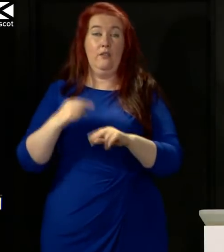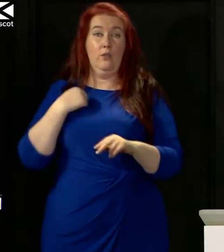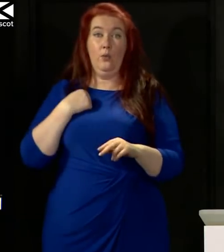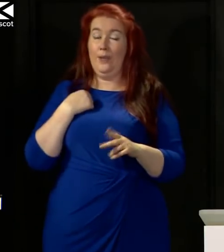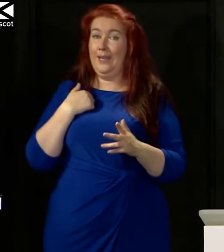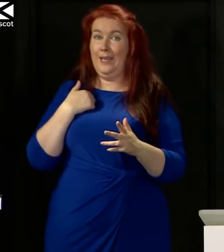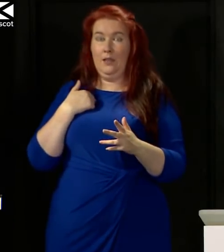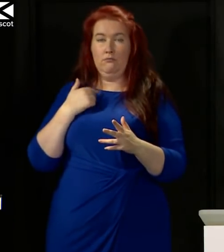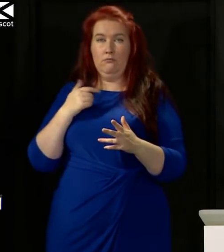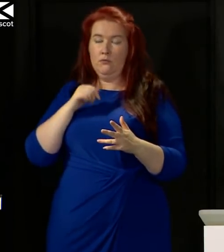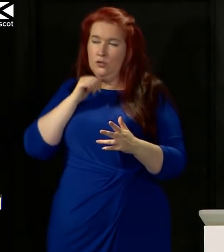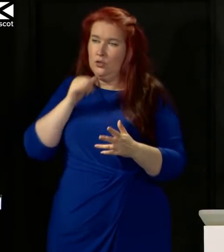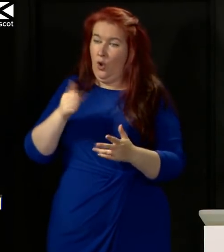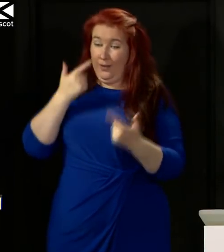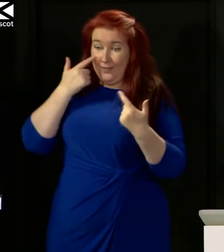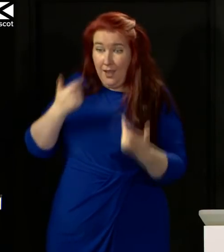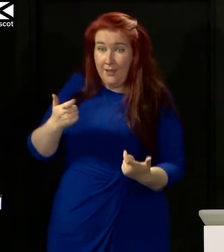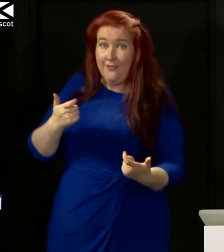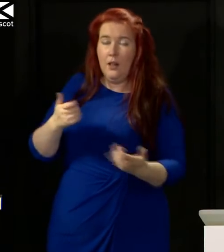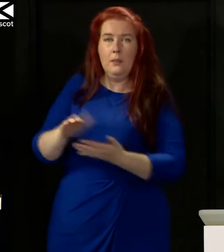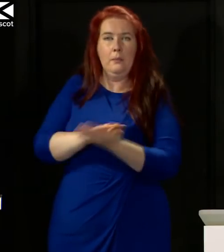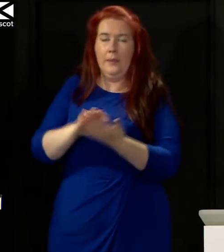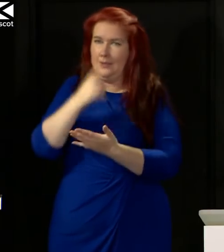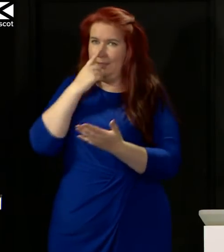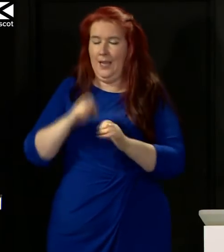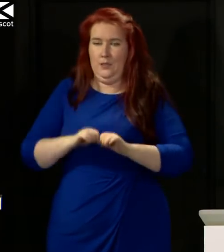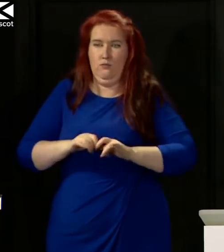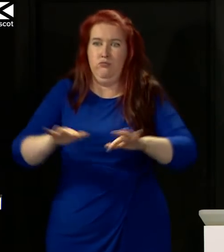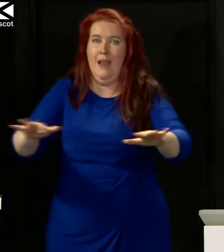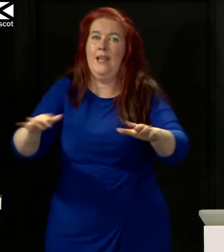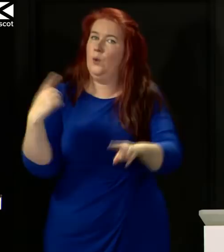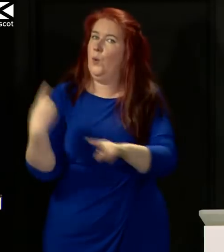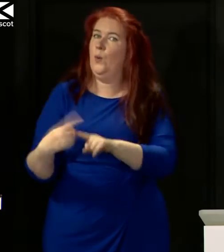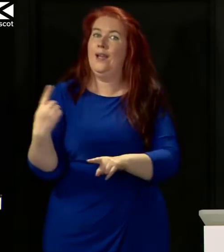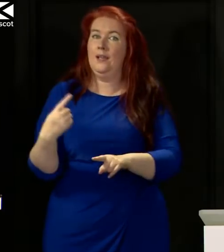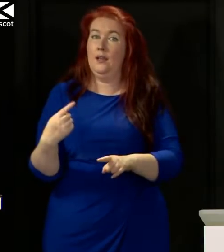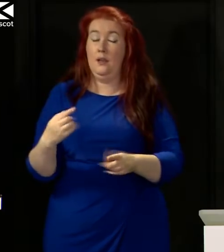now, then we will allow it to spread again and we will be back here, I will be back here